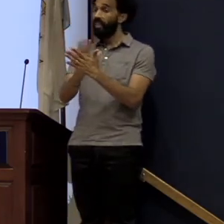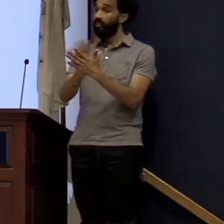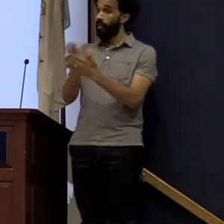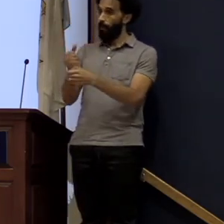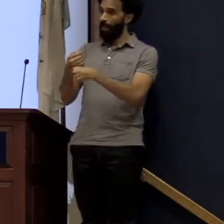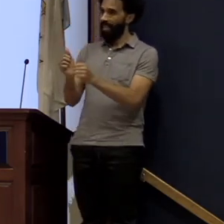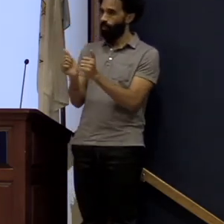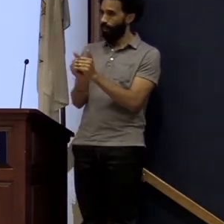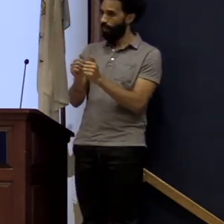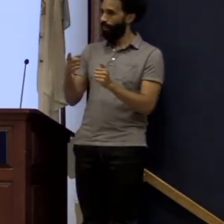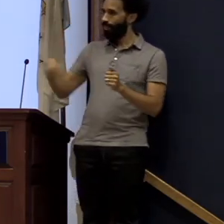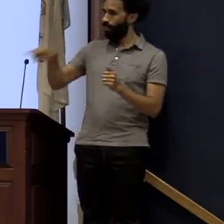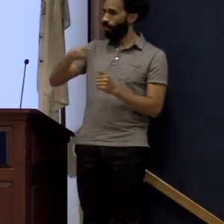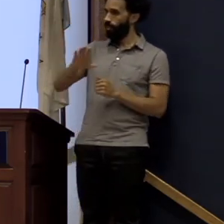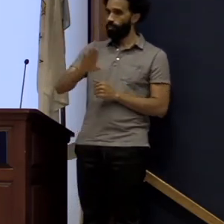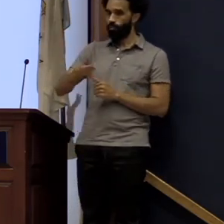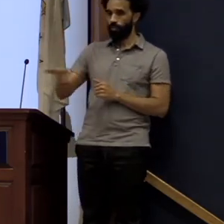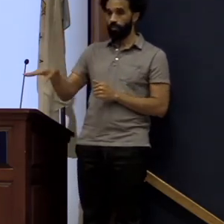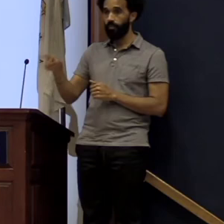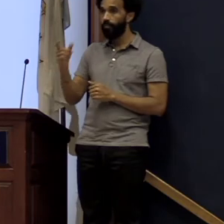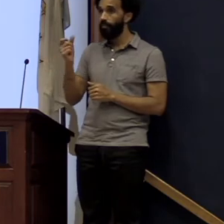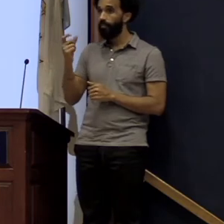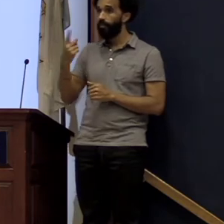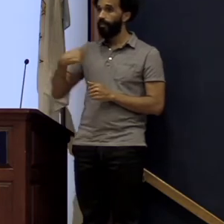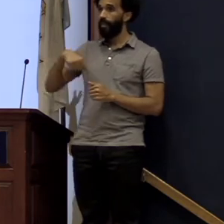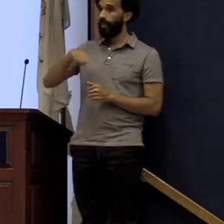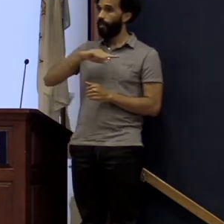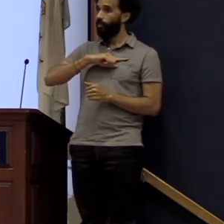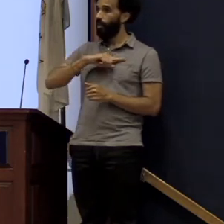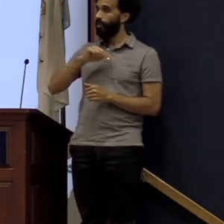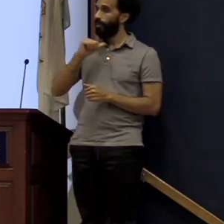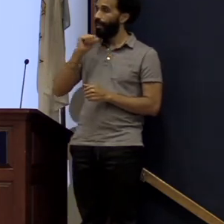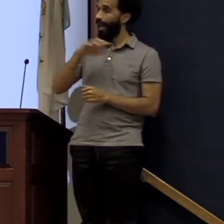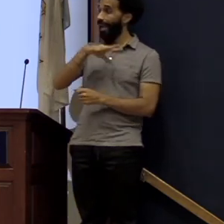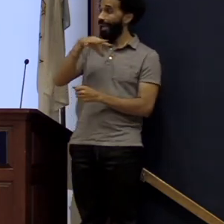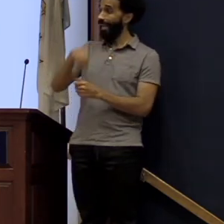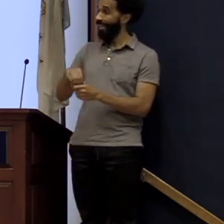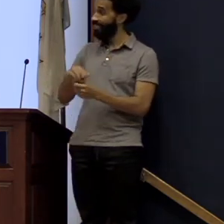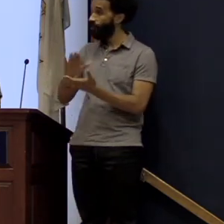That's why I mean we are not as cool we won't have all those really interesting things that they want to put in there and the music and